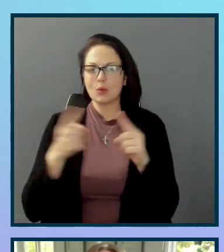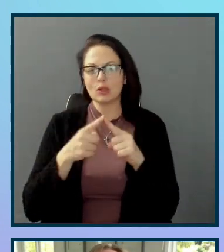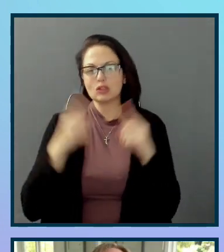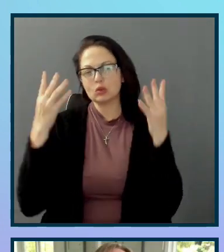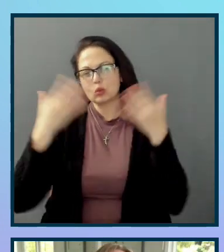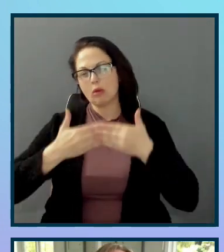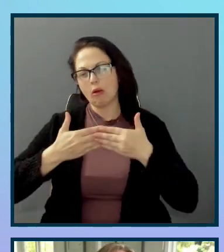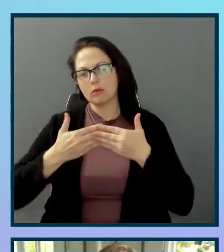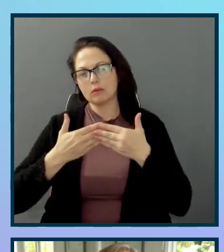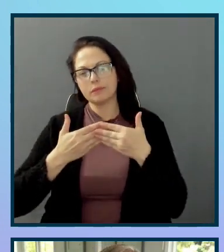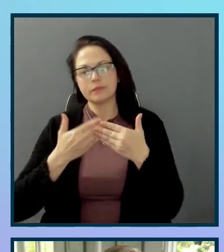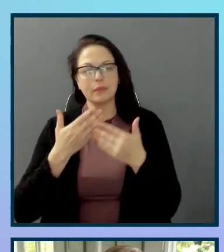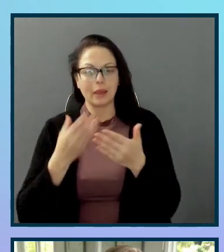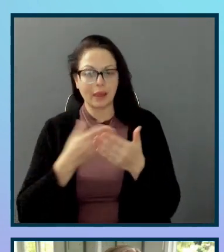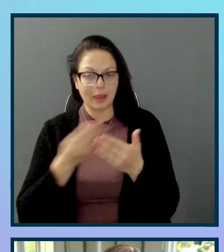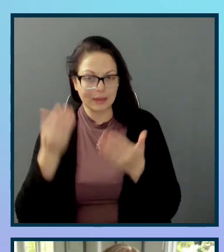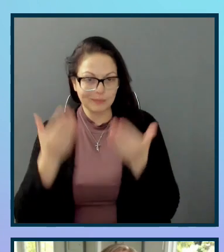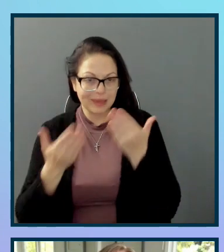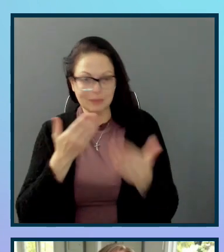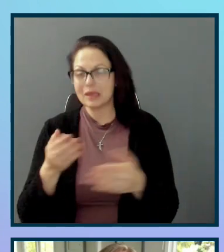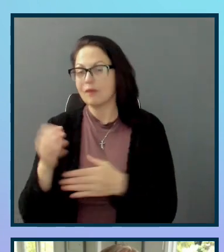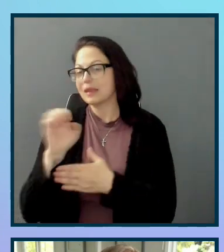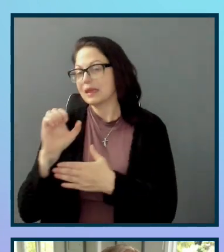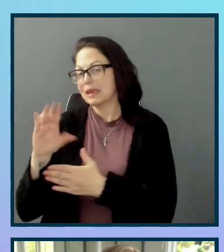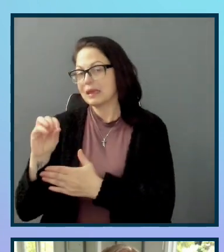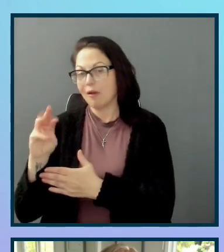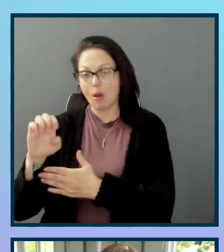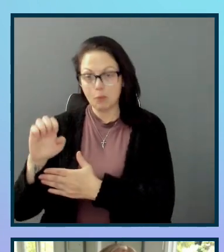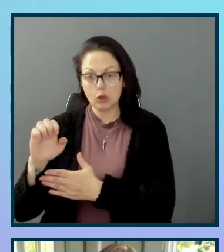Maybe, in the world of e-commerce, it's a little bit scary